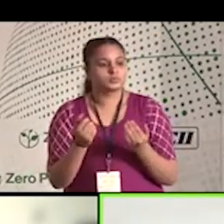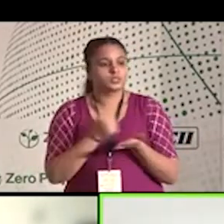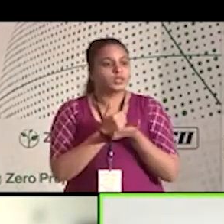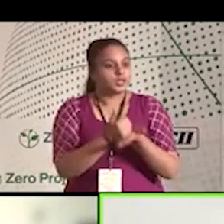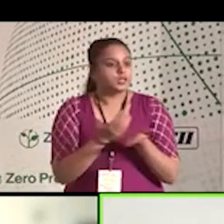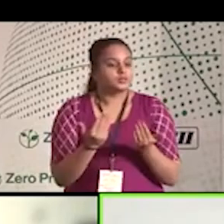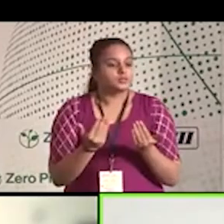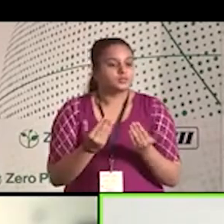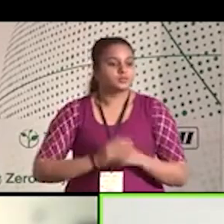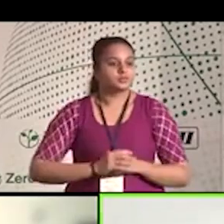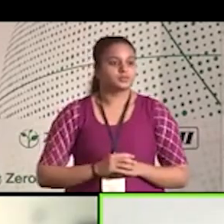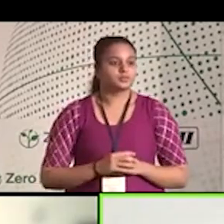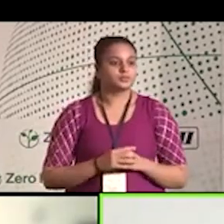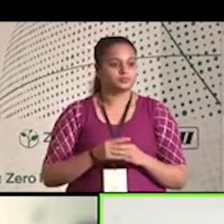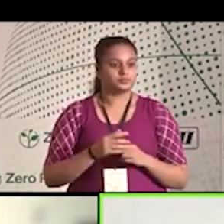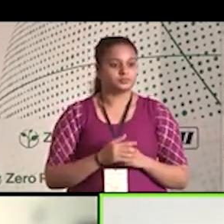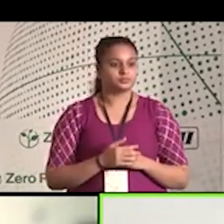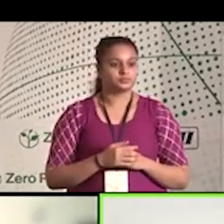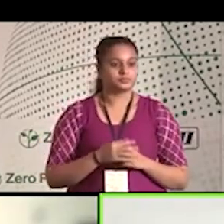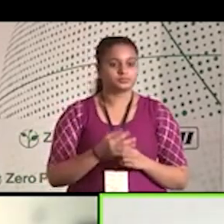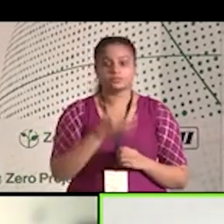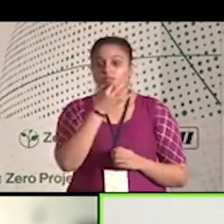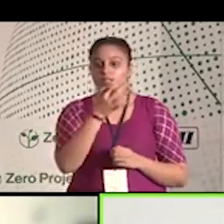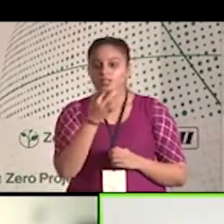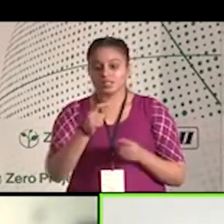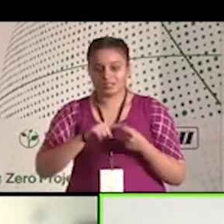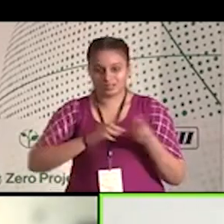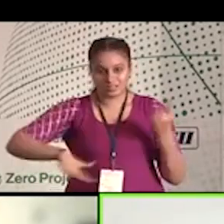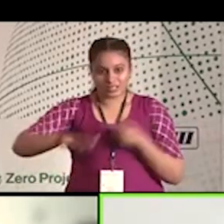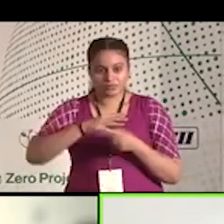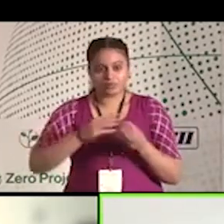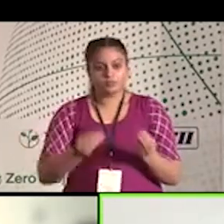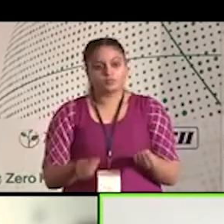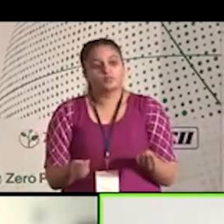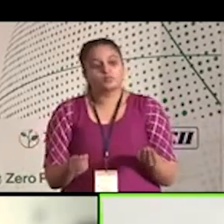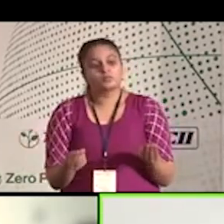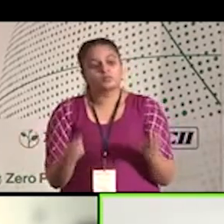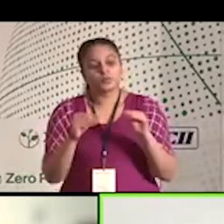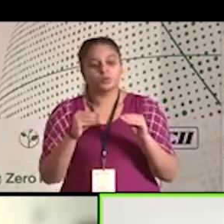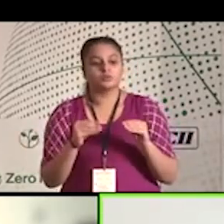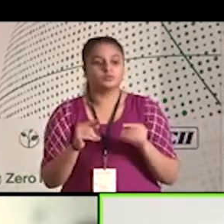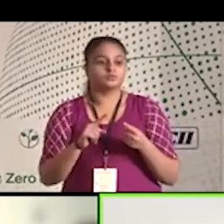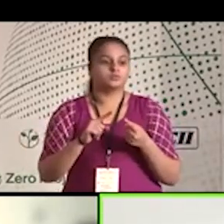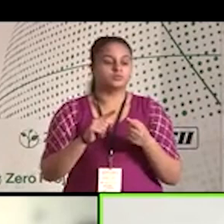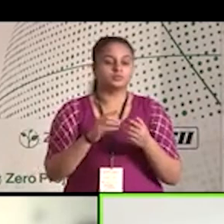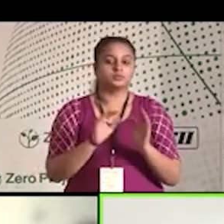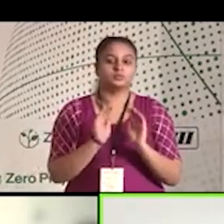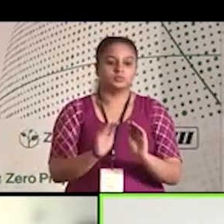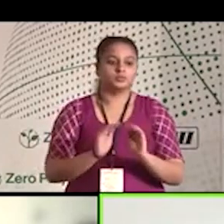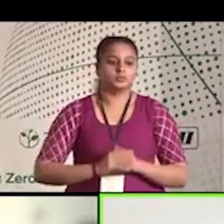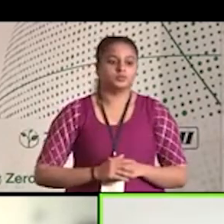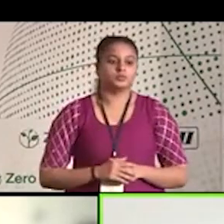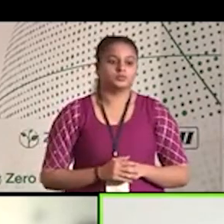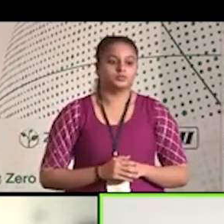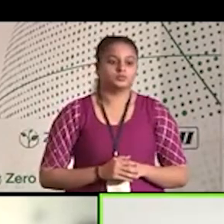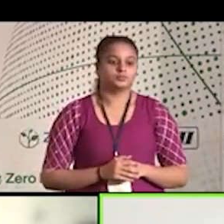to keep asking to make this environment more and more inclusive. So I think with that, we heard comments from everybody in the panel once.